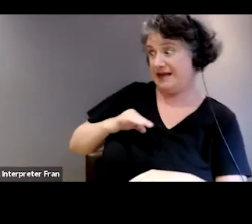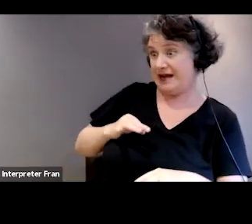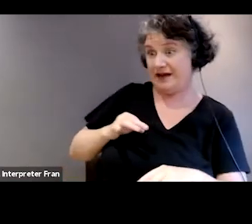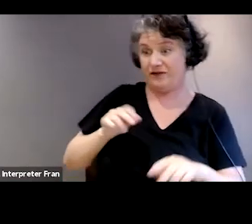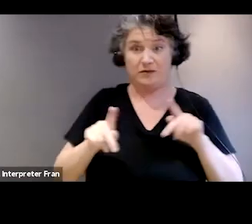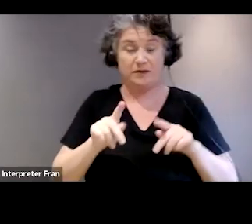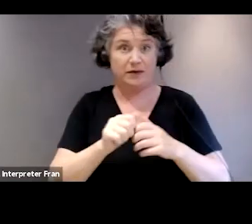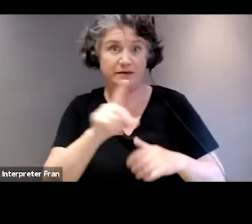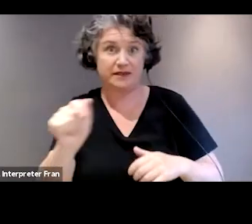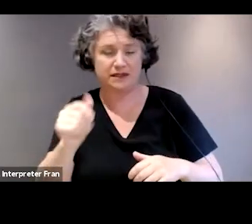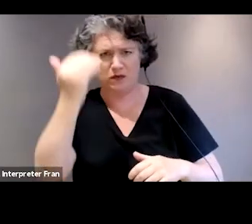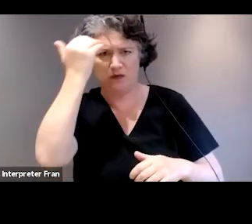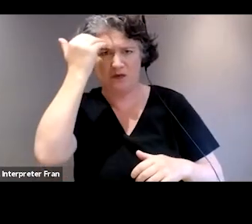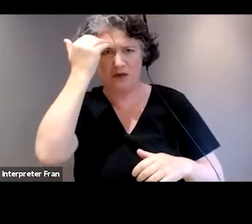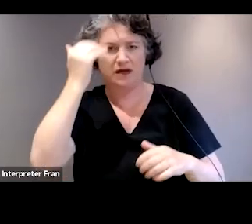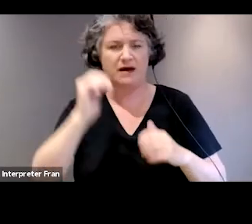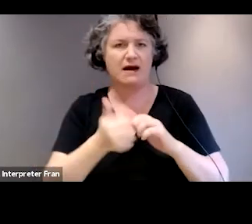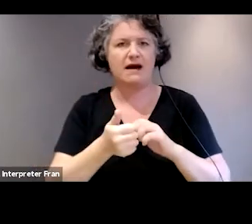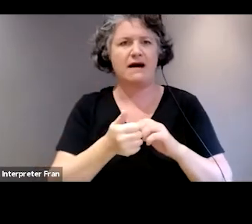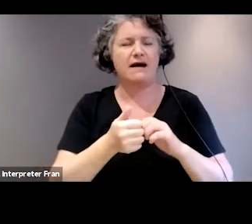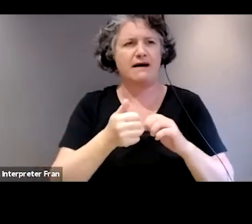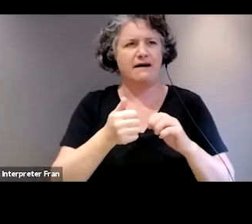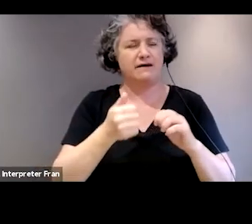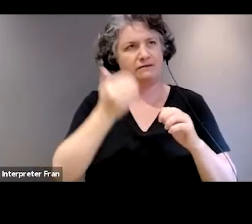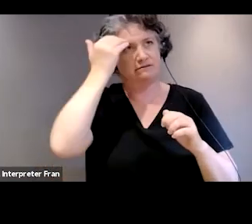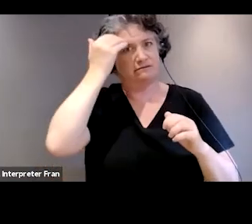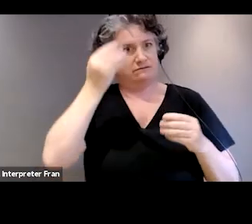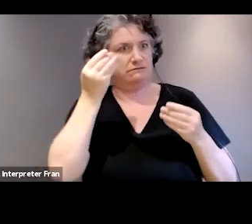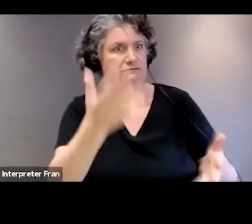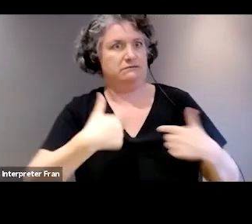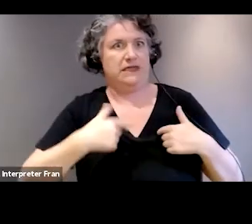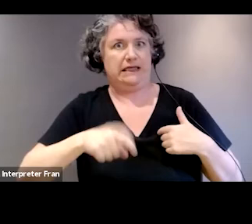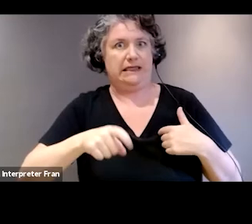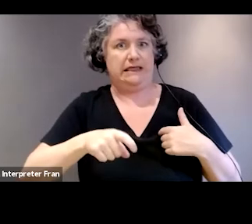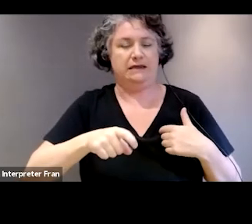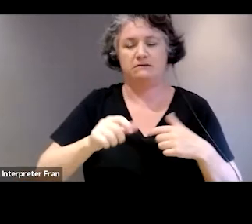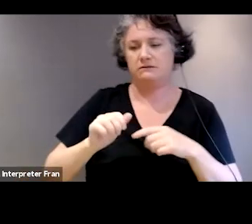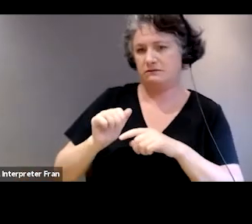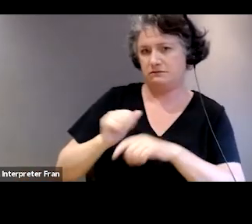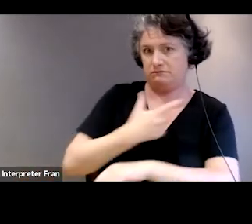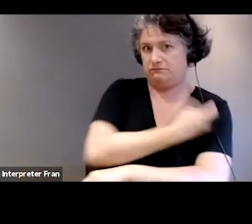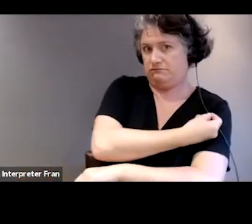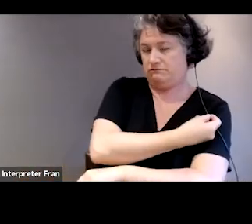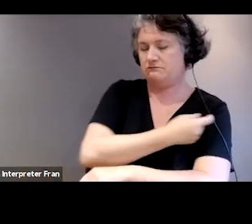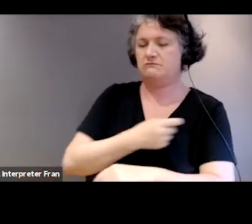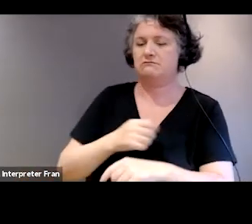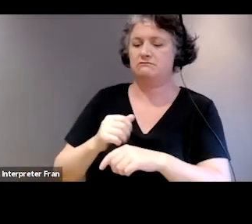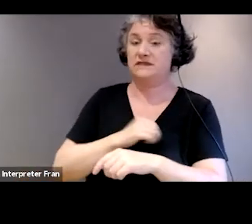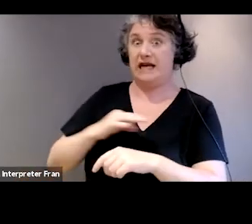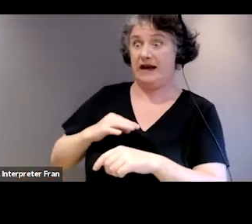for these specific recommendations around the kind of things that are required for this process to be accessible to disabled people, and that includes a simplified,